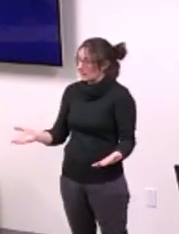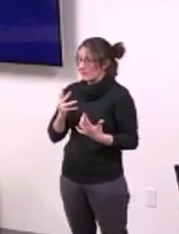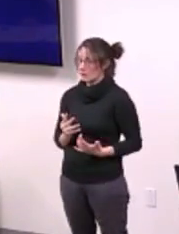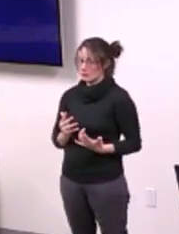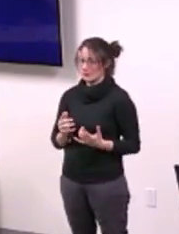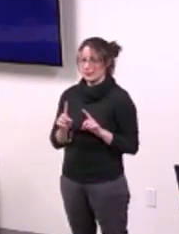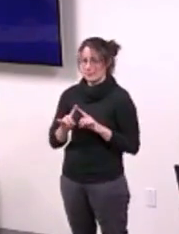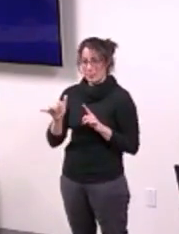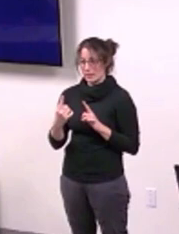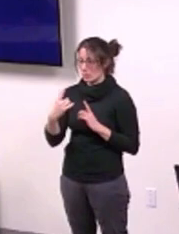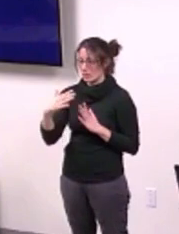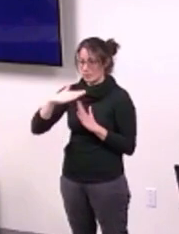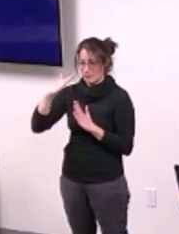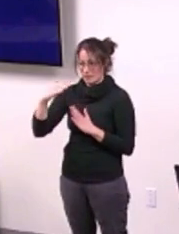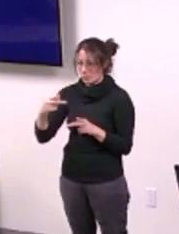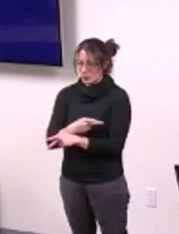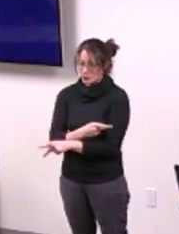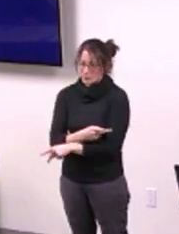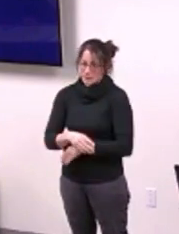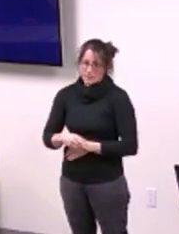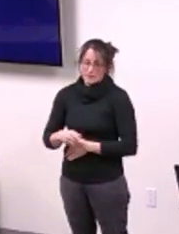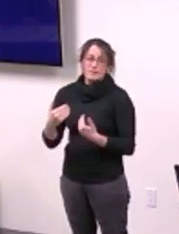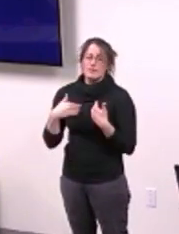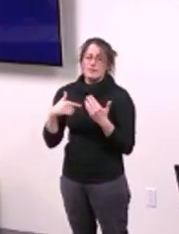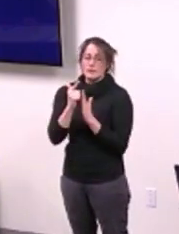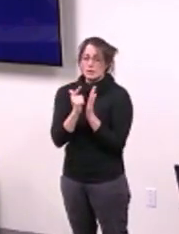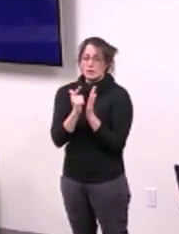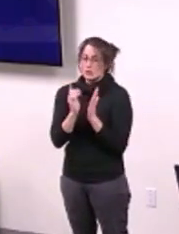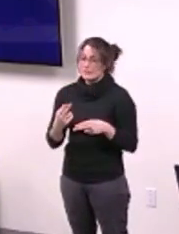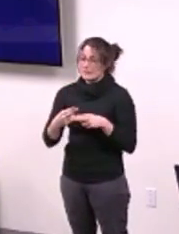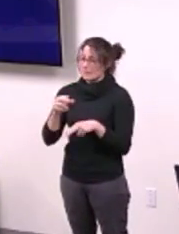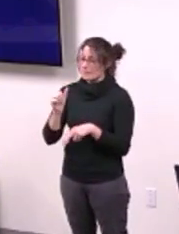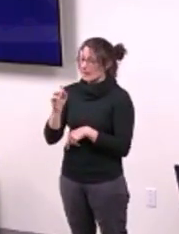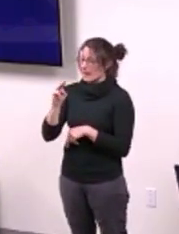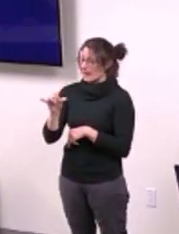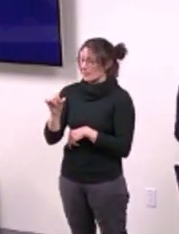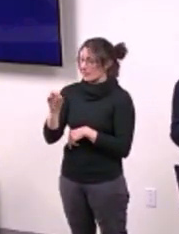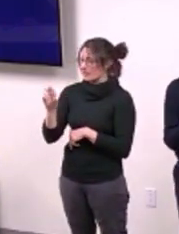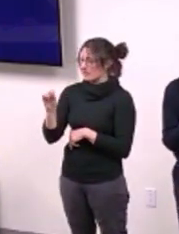There's an attorney named Amy Robertson who is with CREEF,